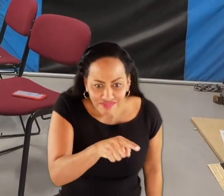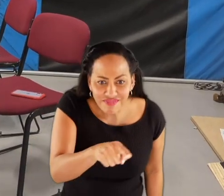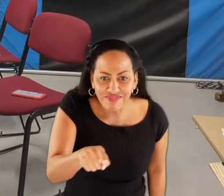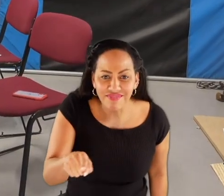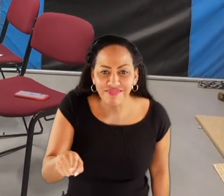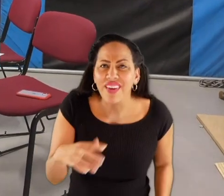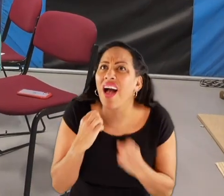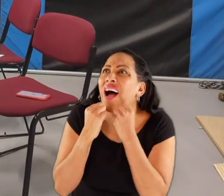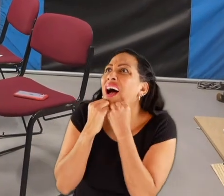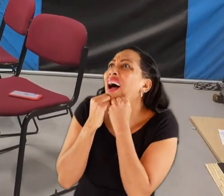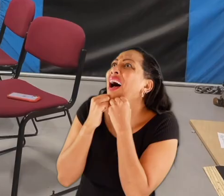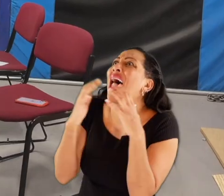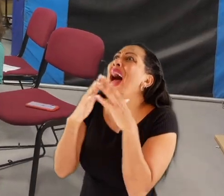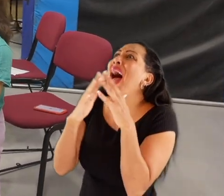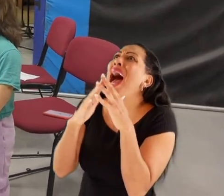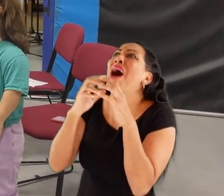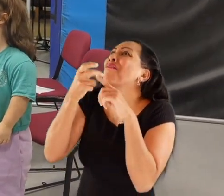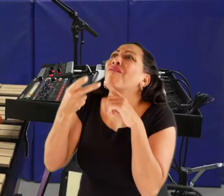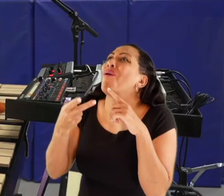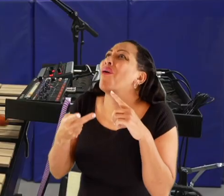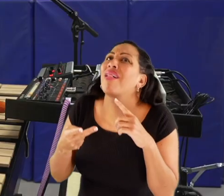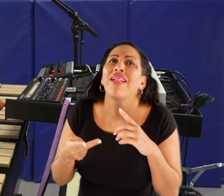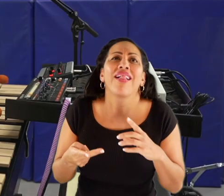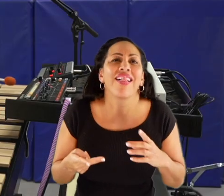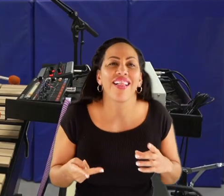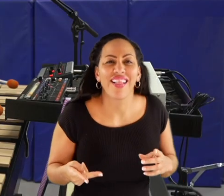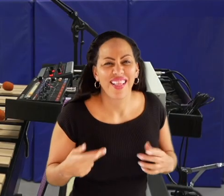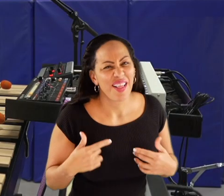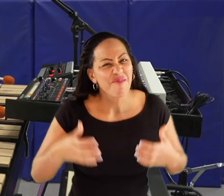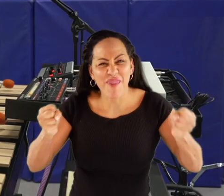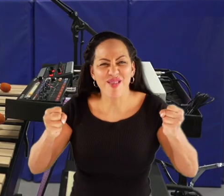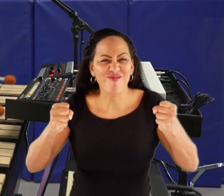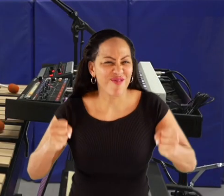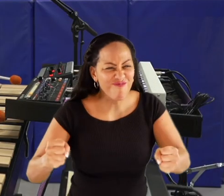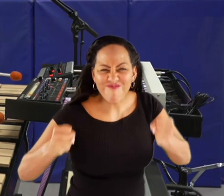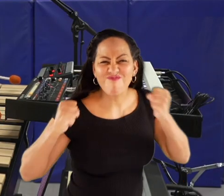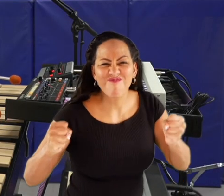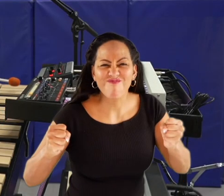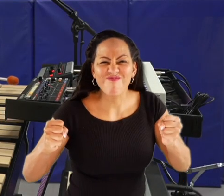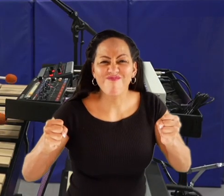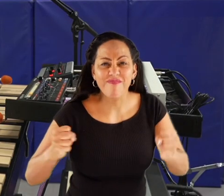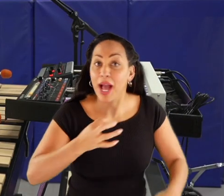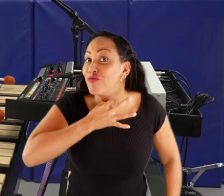As I defy gravity. My grip so solid My risk so small